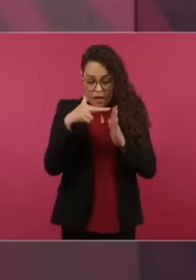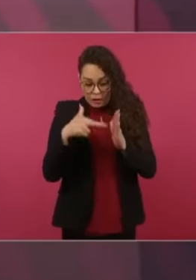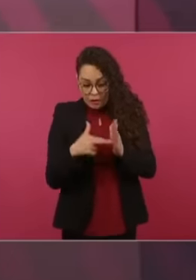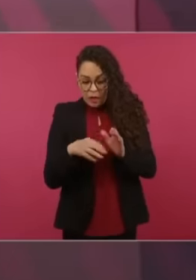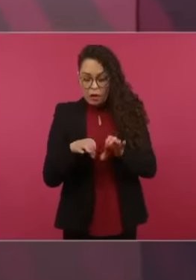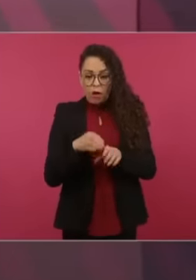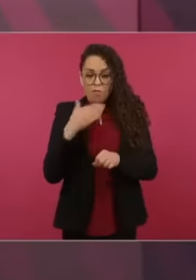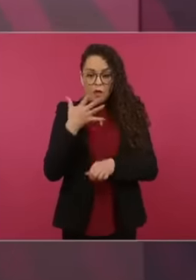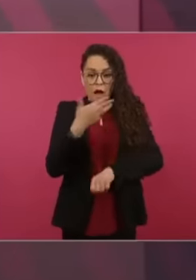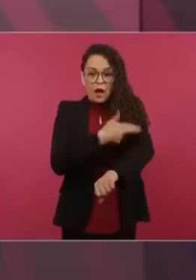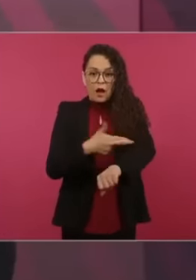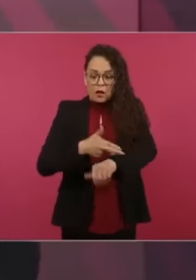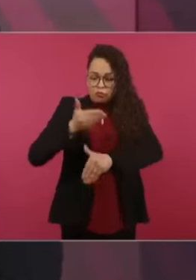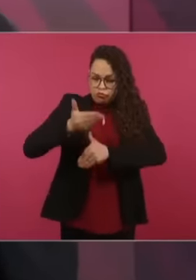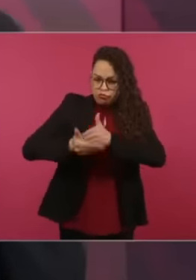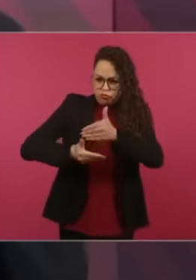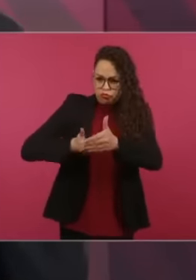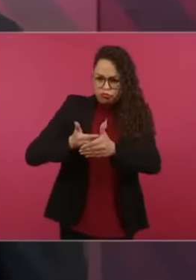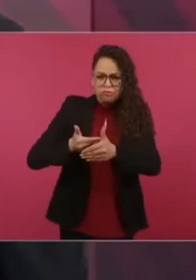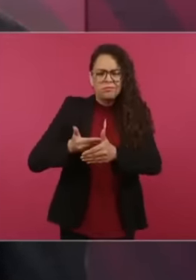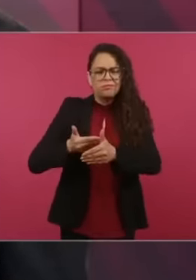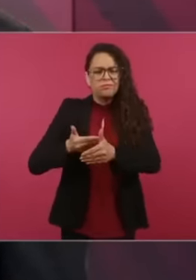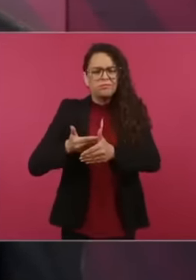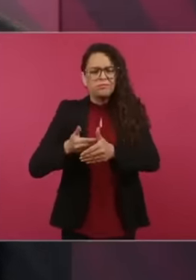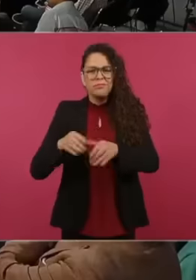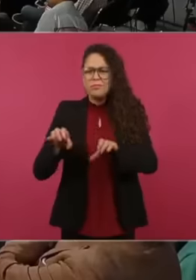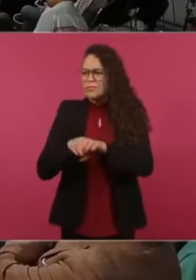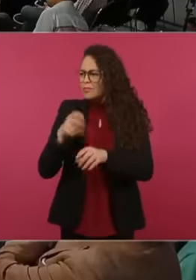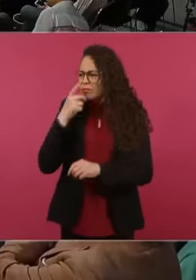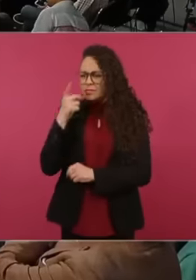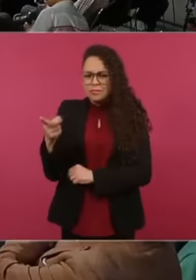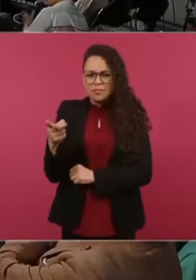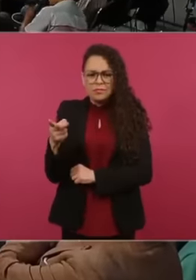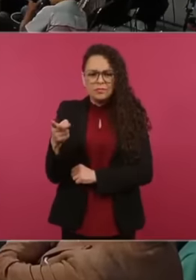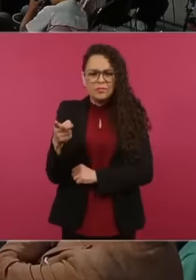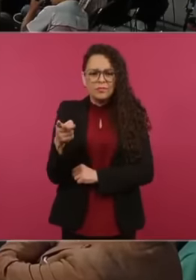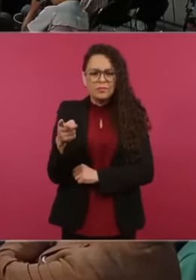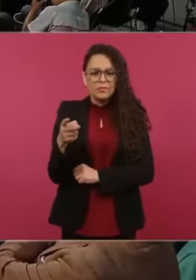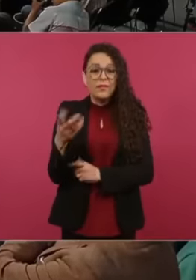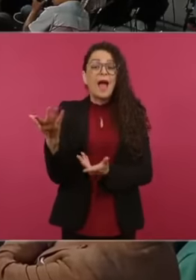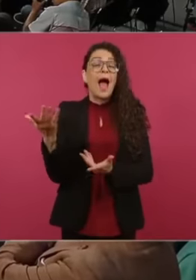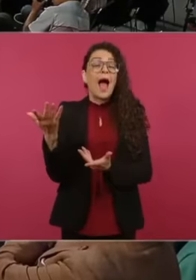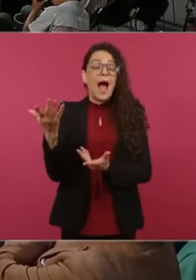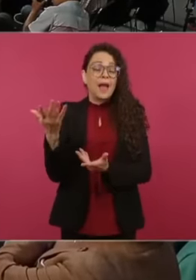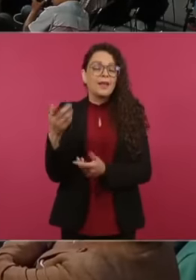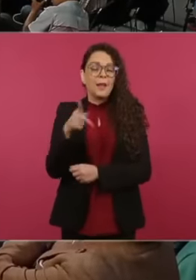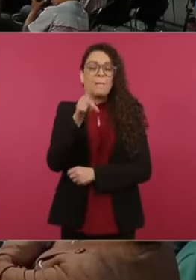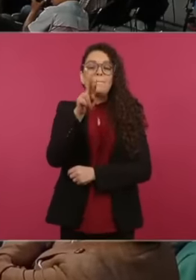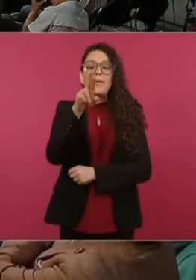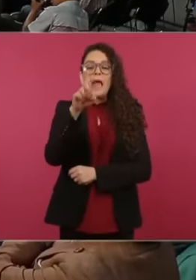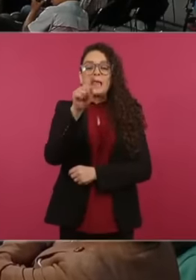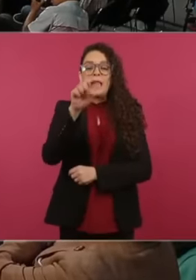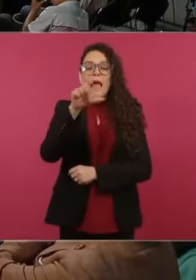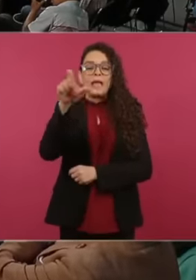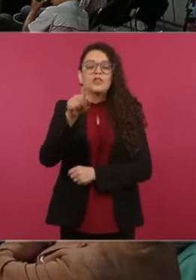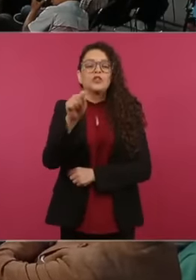they call that due pretext, you can't make the